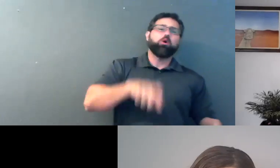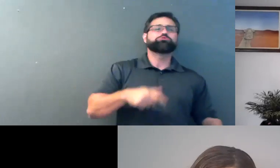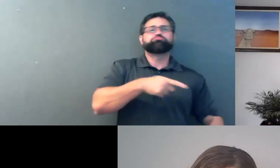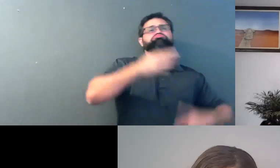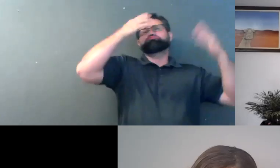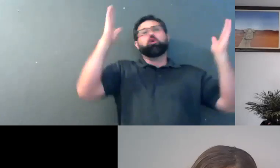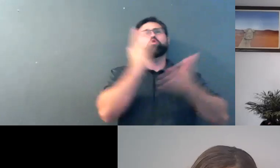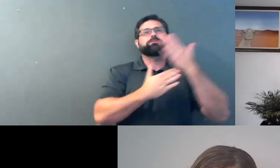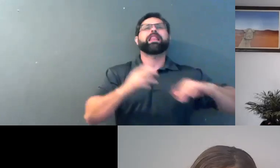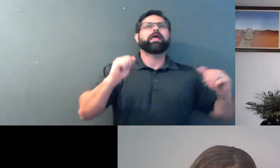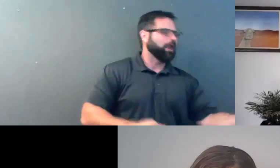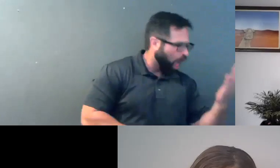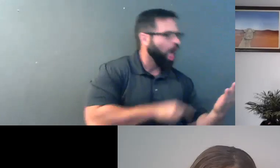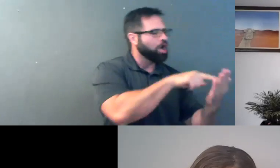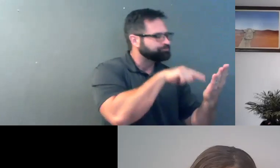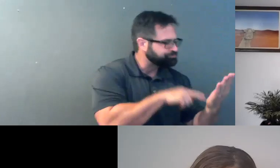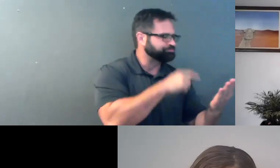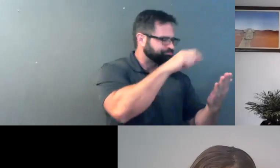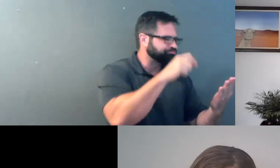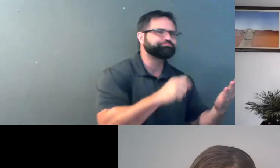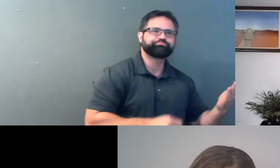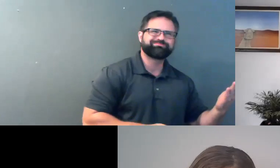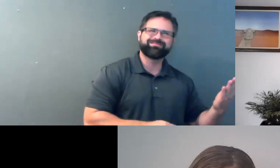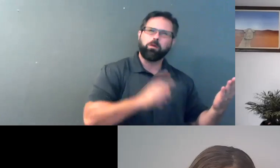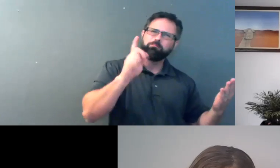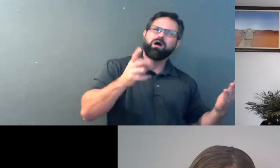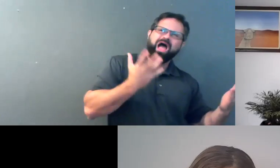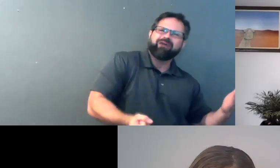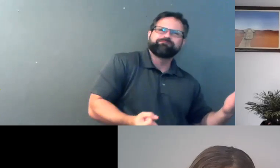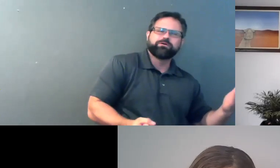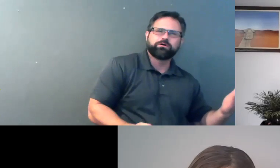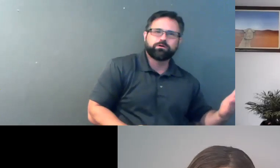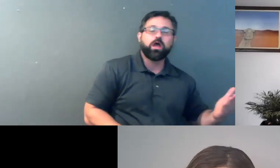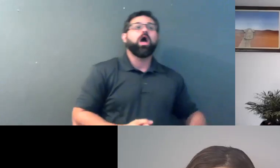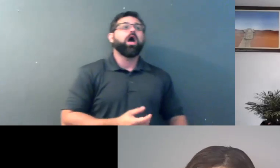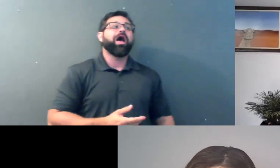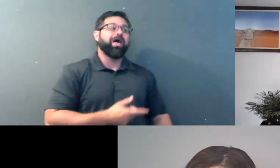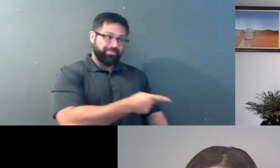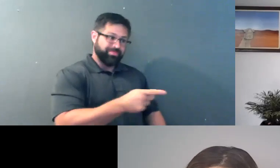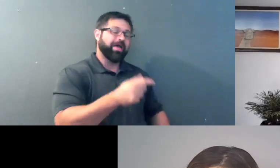having those operational tools both the standalone tools but also ensuring that disability is very